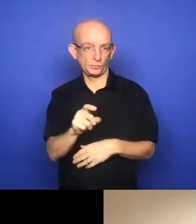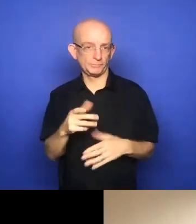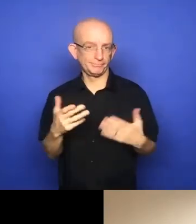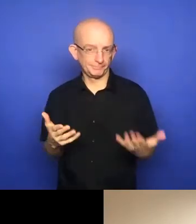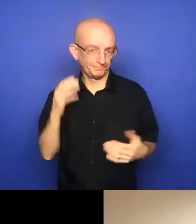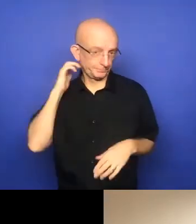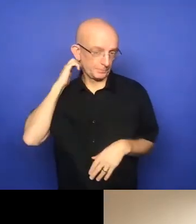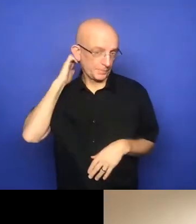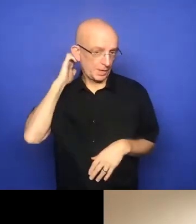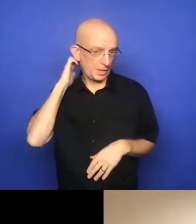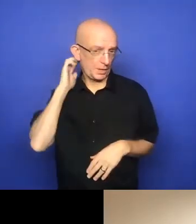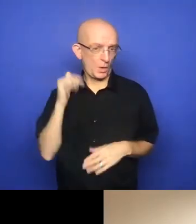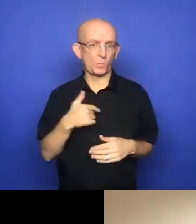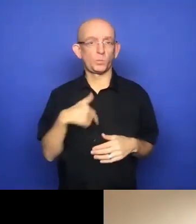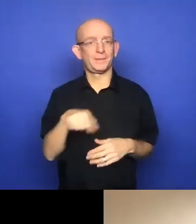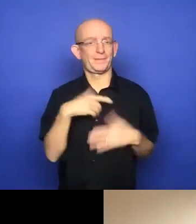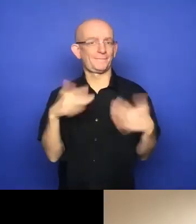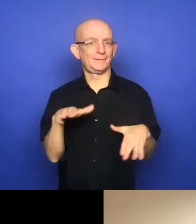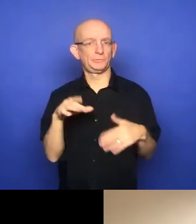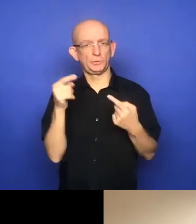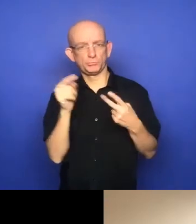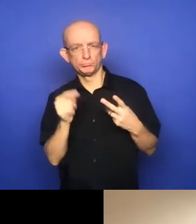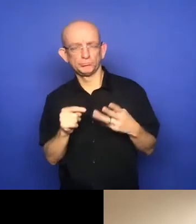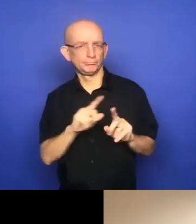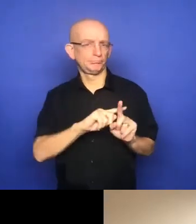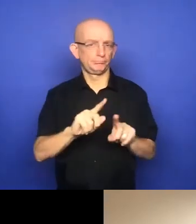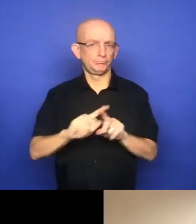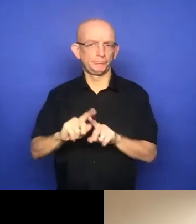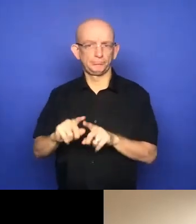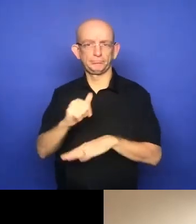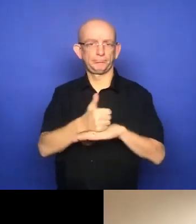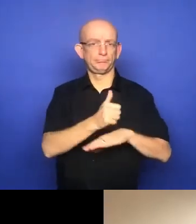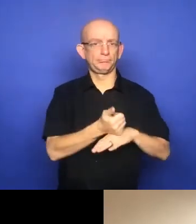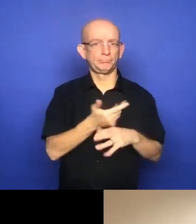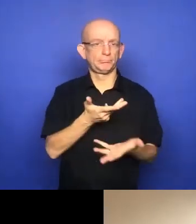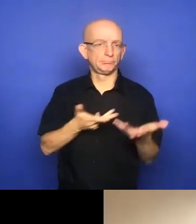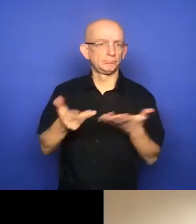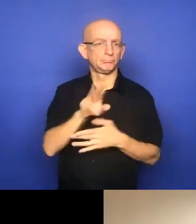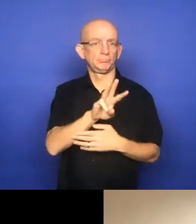and trainings and actually the Stakeholder Group of Persons with